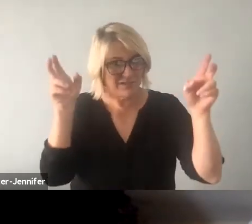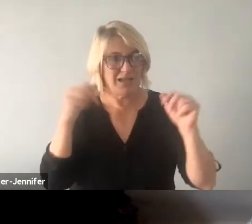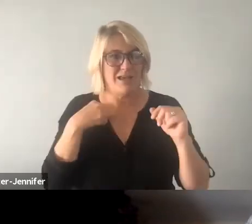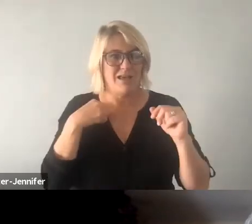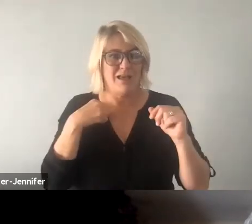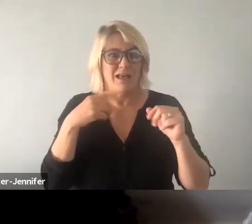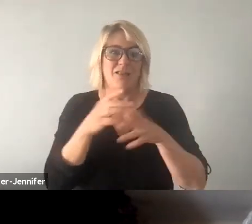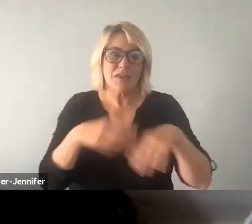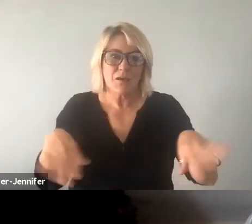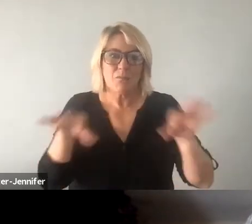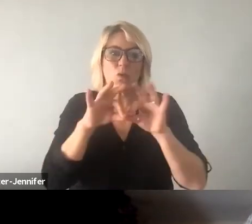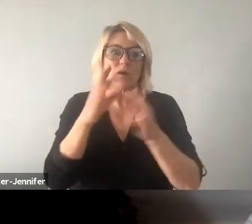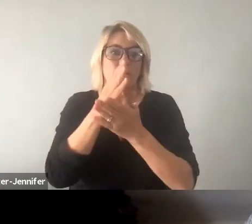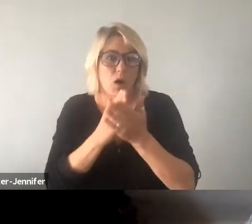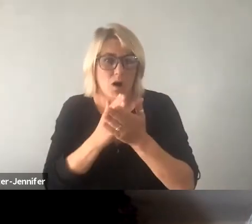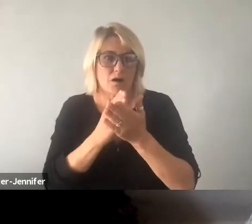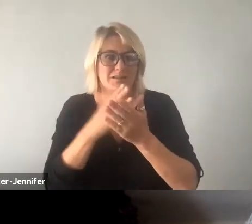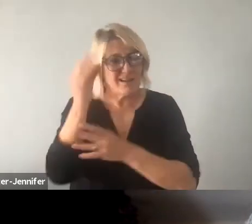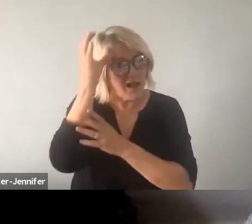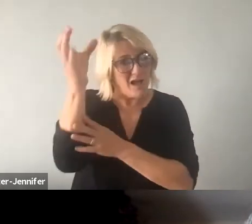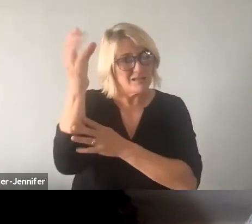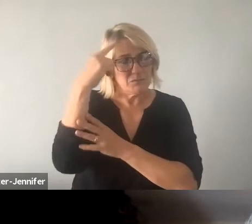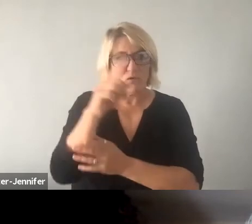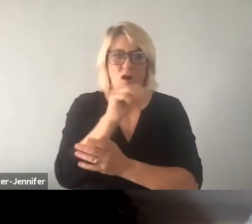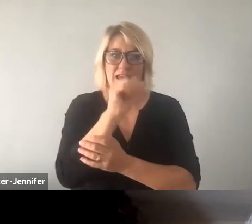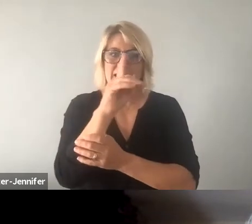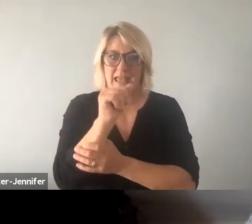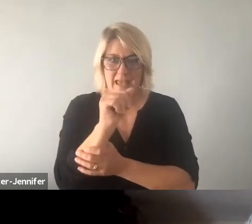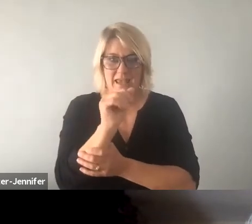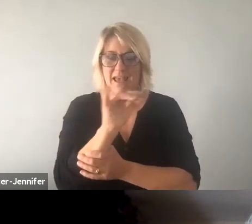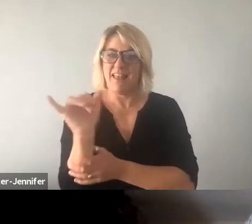So we're really -- you'll see the theme, as we go through this